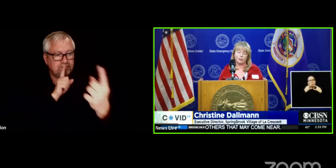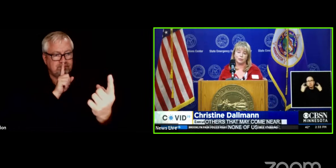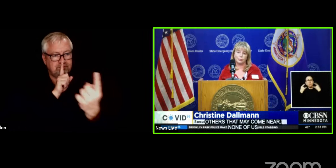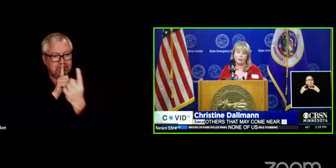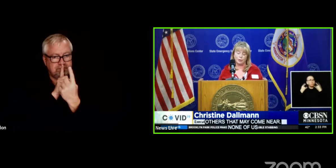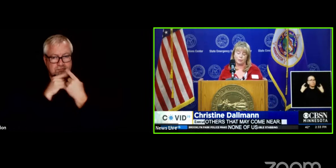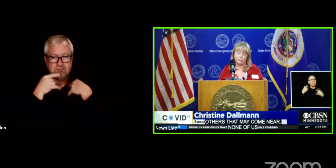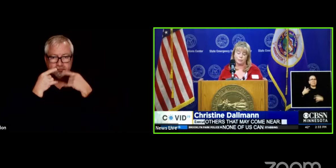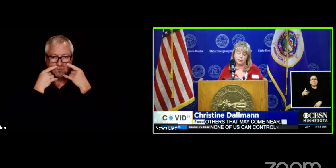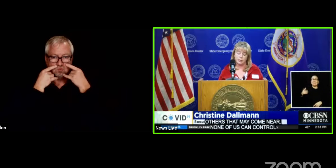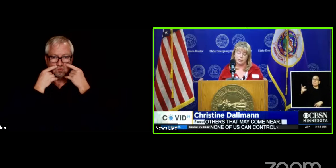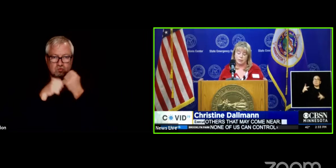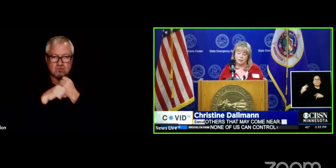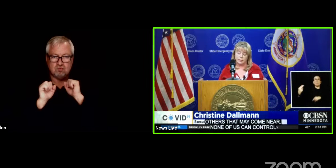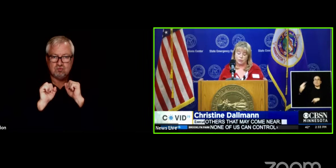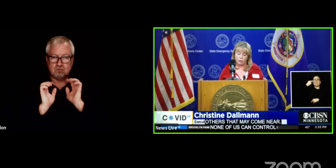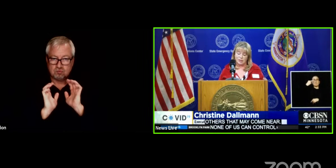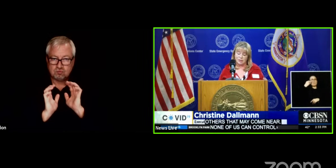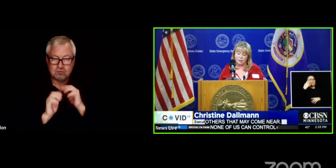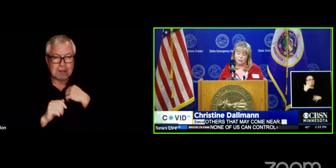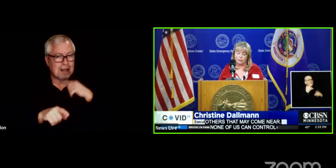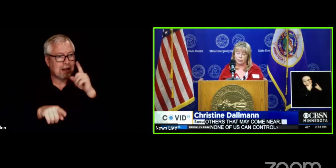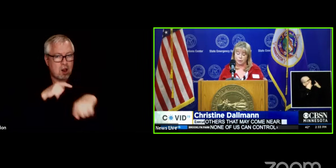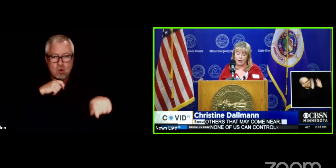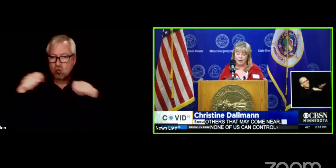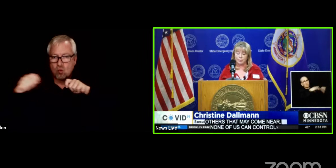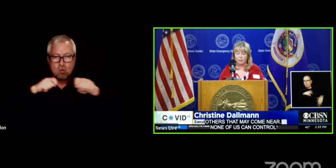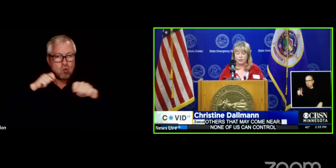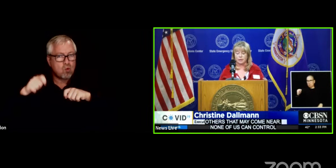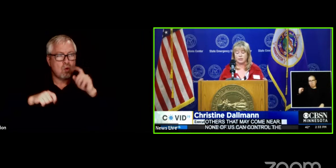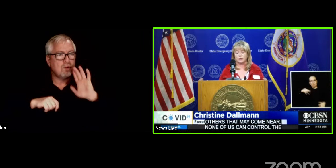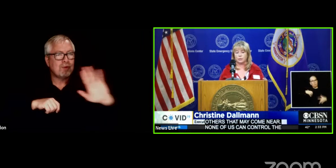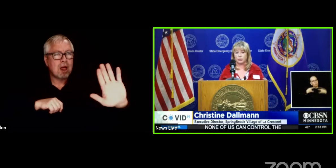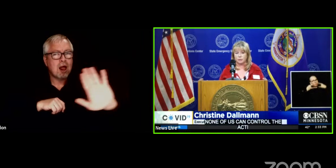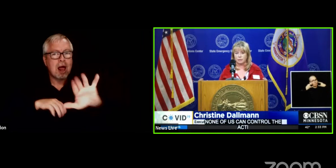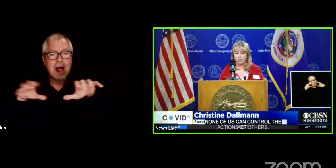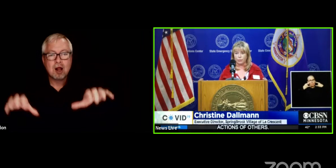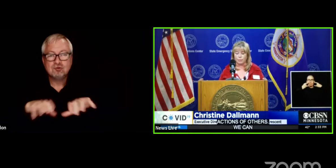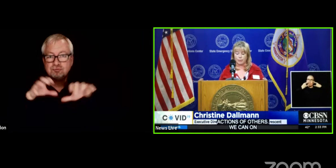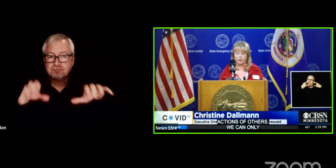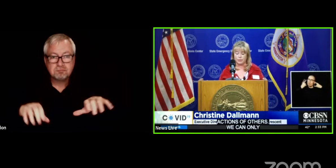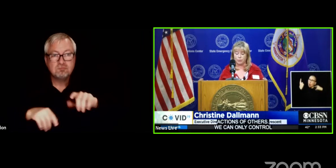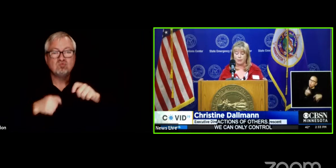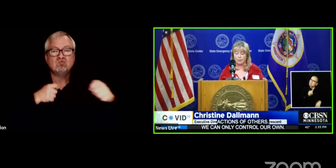CONTROL OUR OWN. THE CHOICE IS YOURS. WILL YOU HELP BE PART OF THE SOLUTION OR BE PART OF THE PROBLEM?